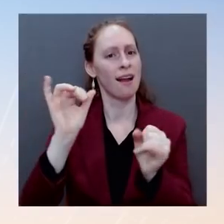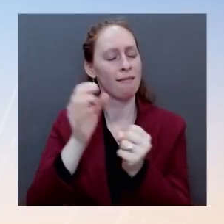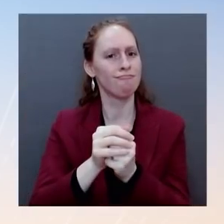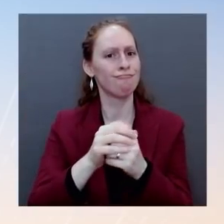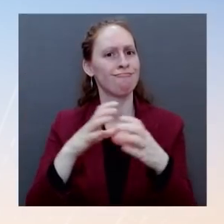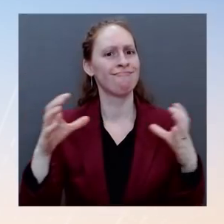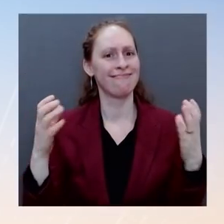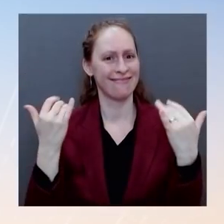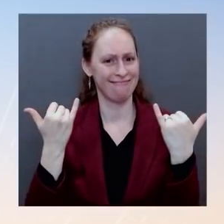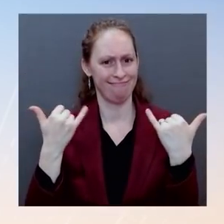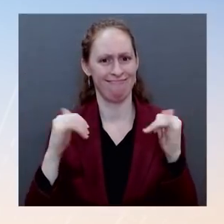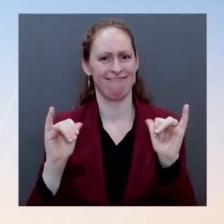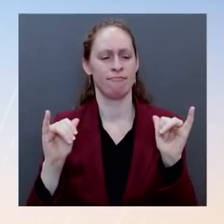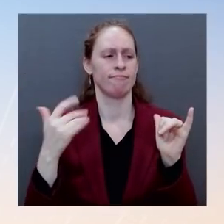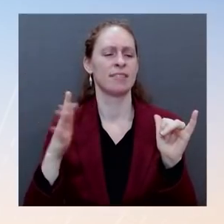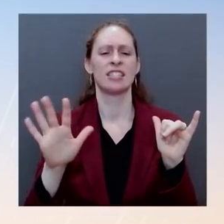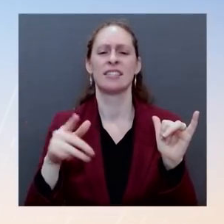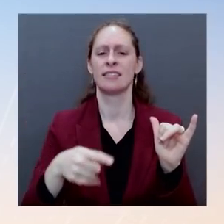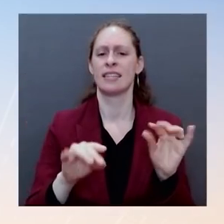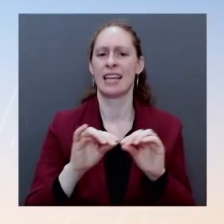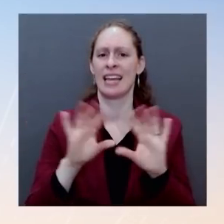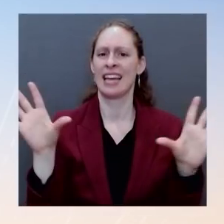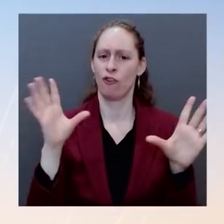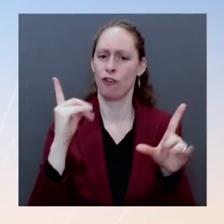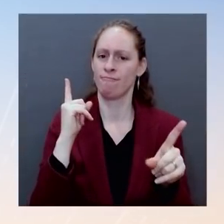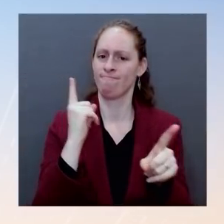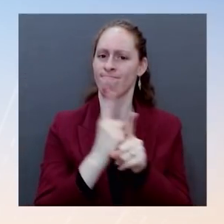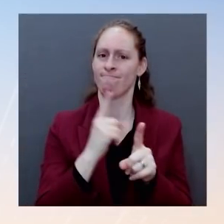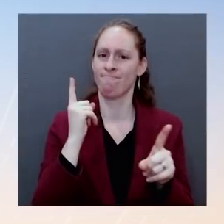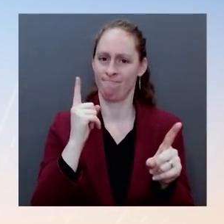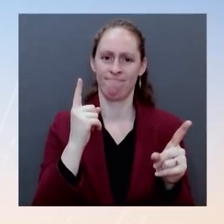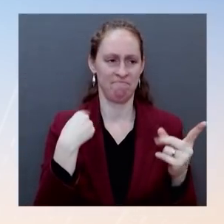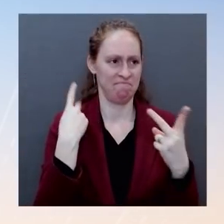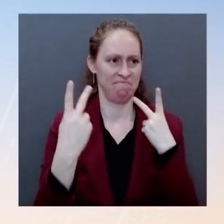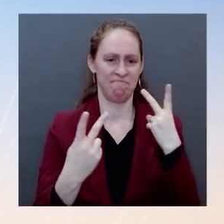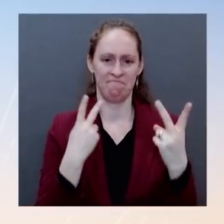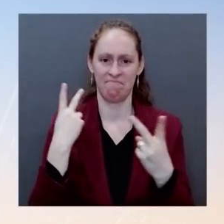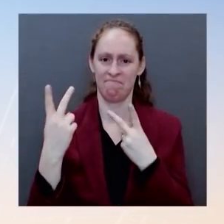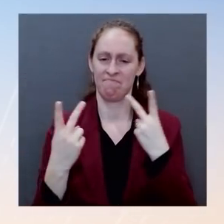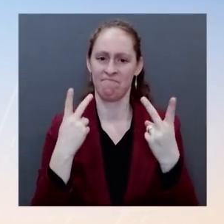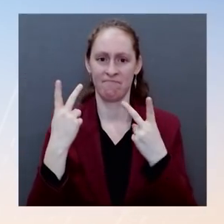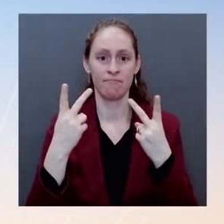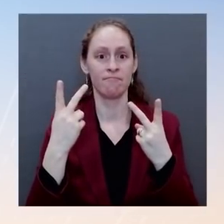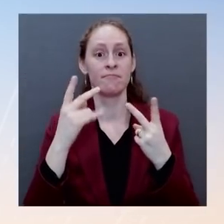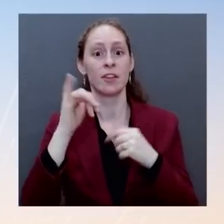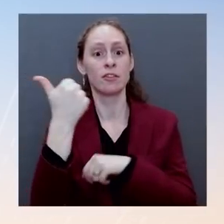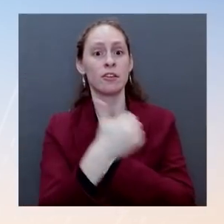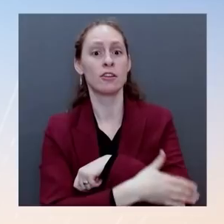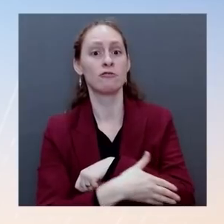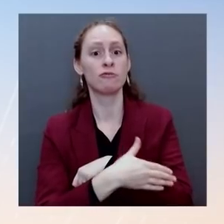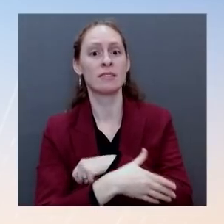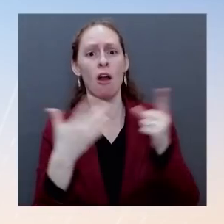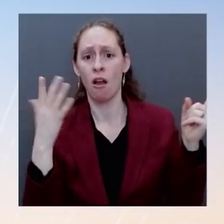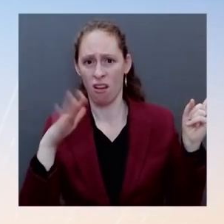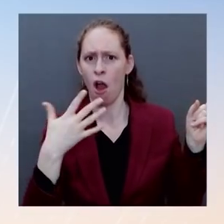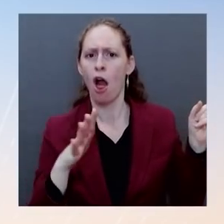and in other countries where they have similar child allowances, where you see no evidence of a negative impact